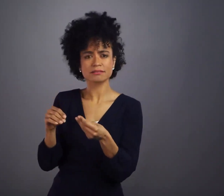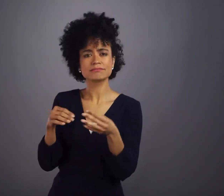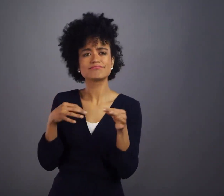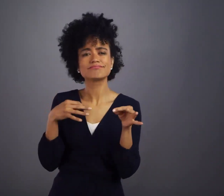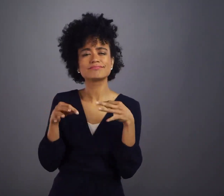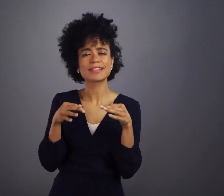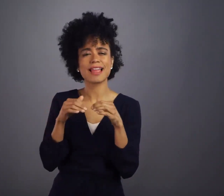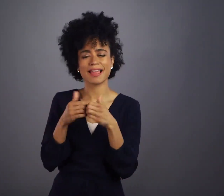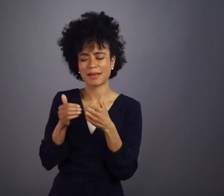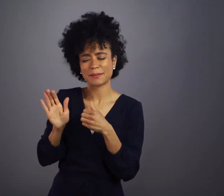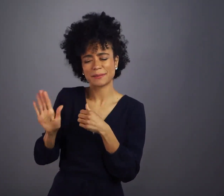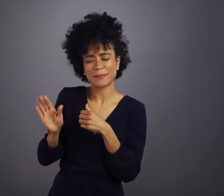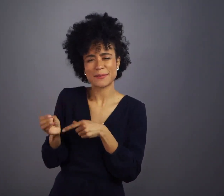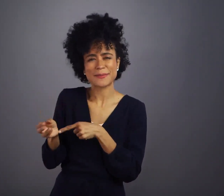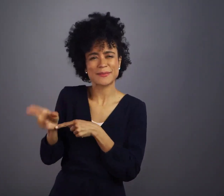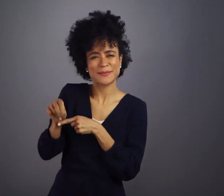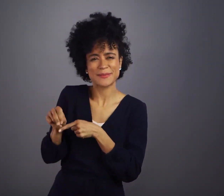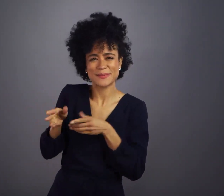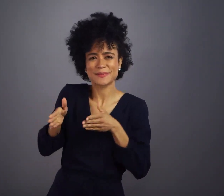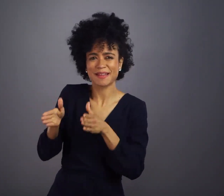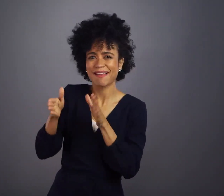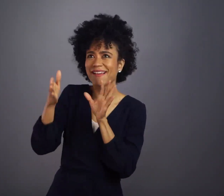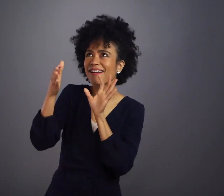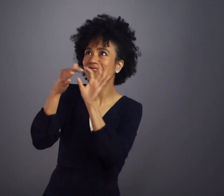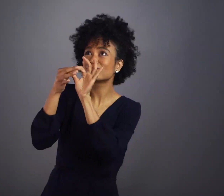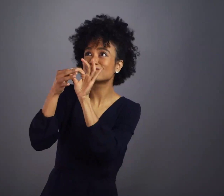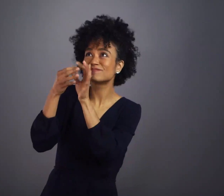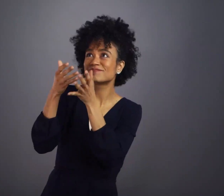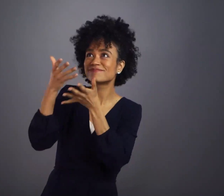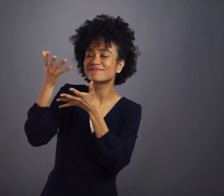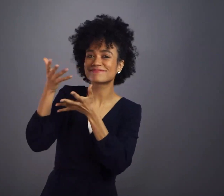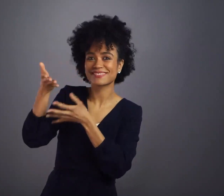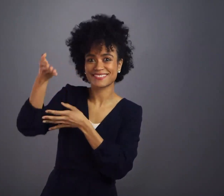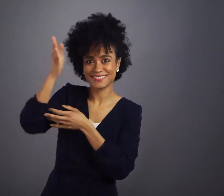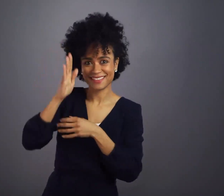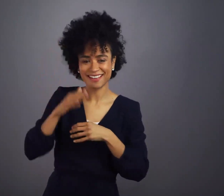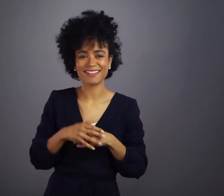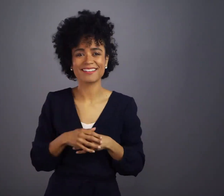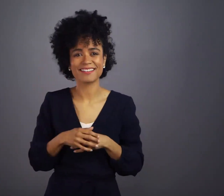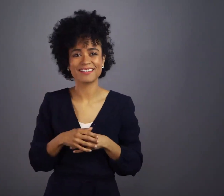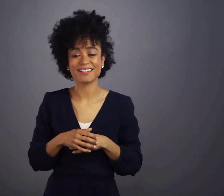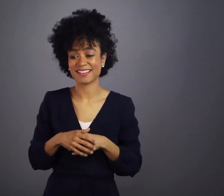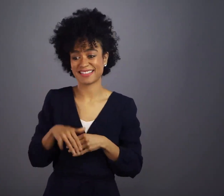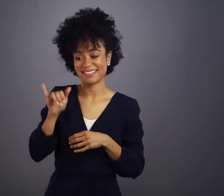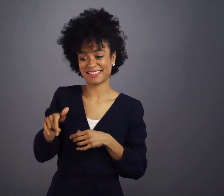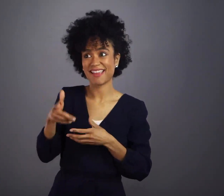Each individual, in the personal stories, describes in his own language and from his own point of view